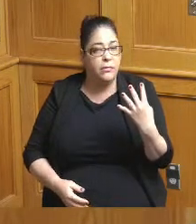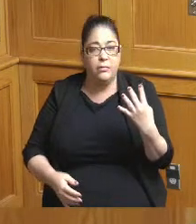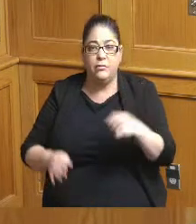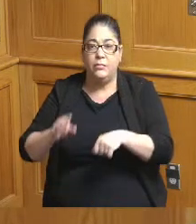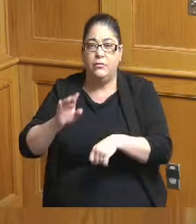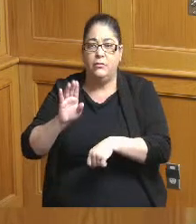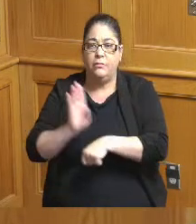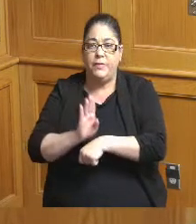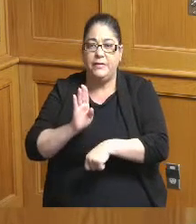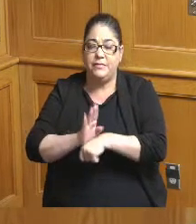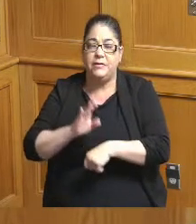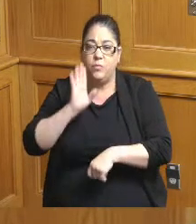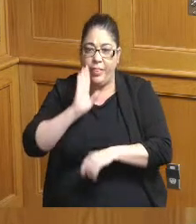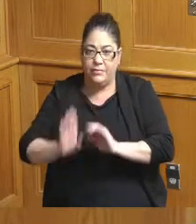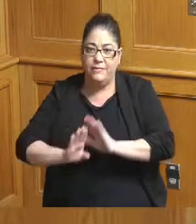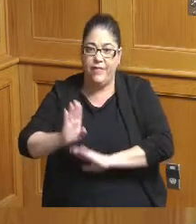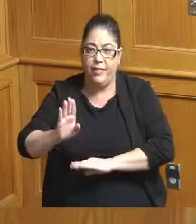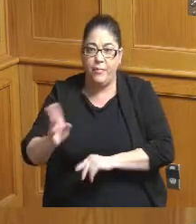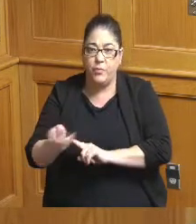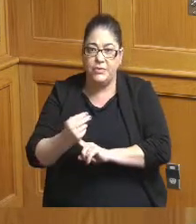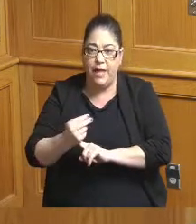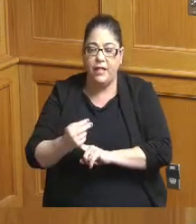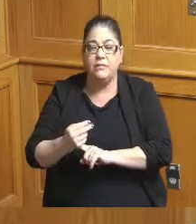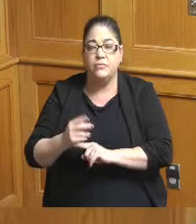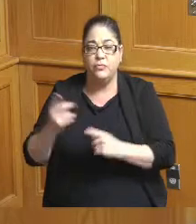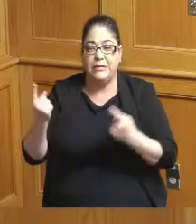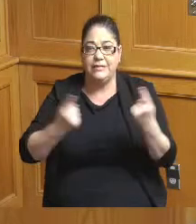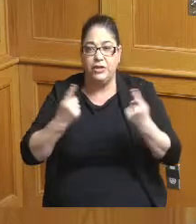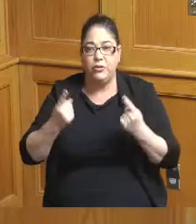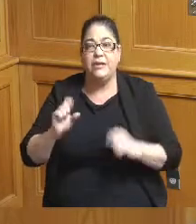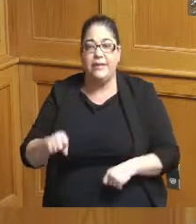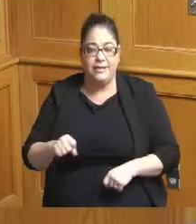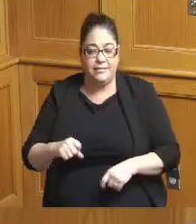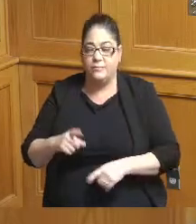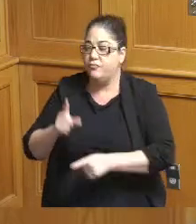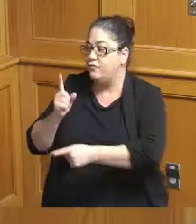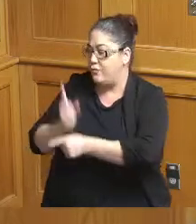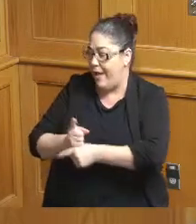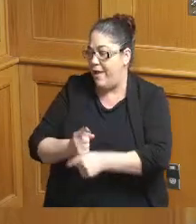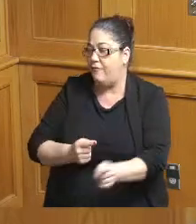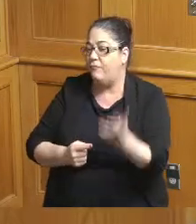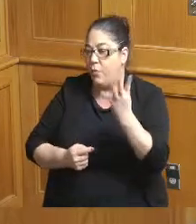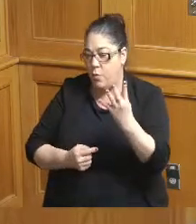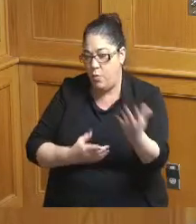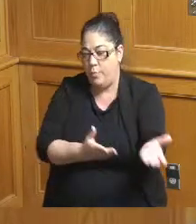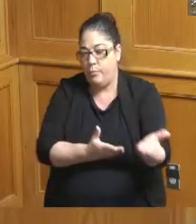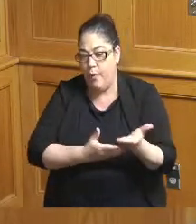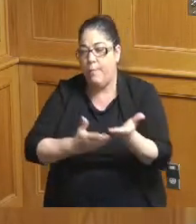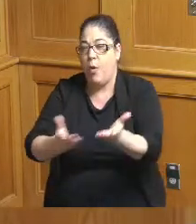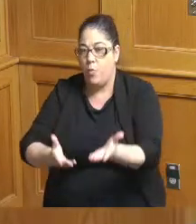interviewed there were four four our proposals submitted sure sure so that would be on the top